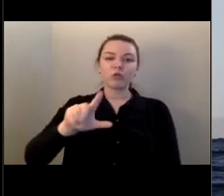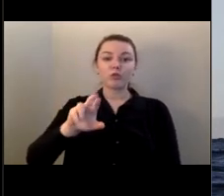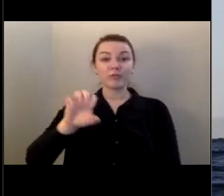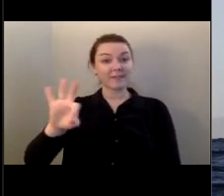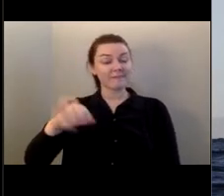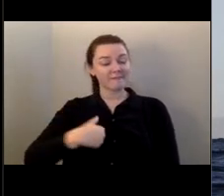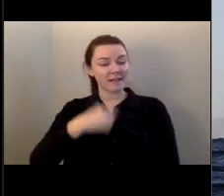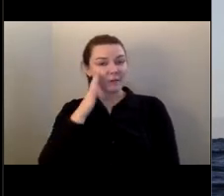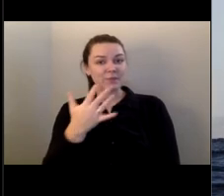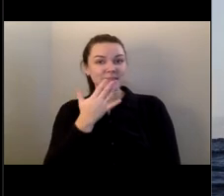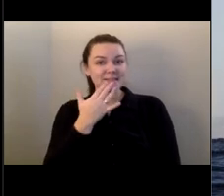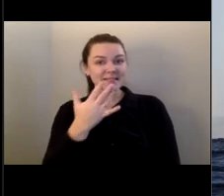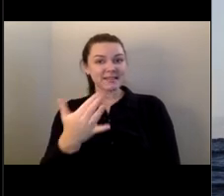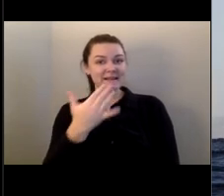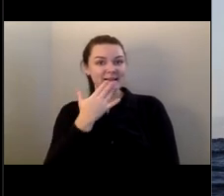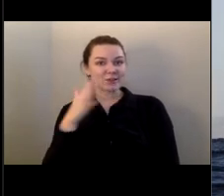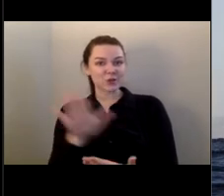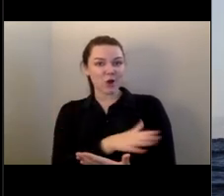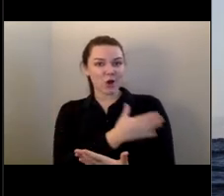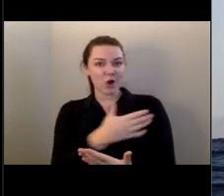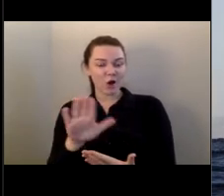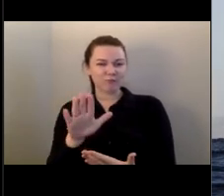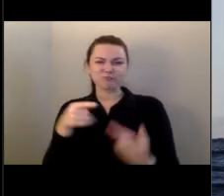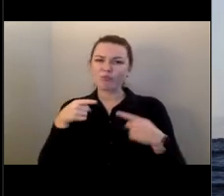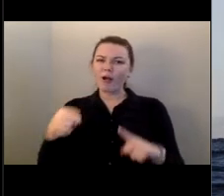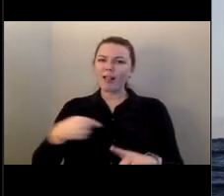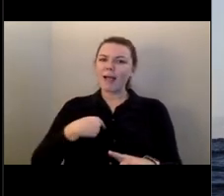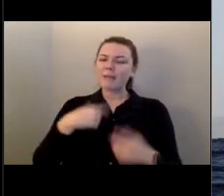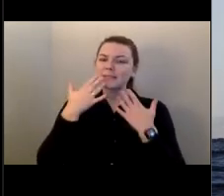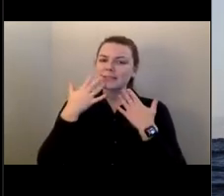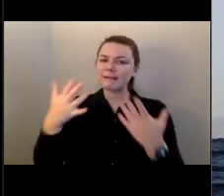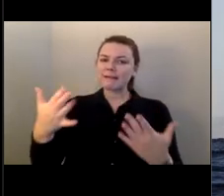And while I'm singing, I want you all to paddle your canoe.